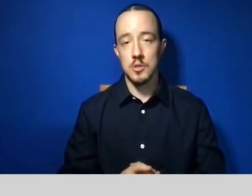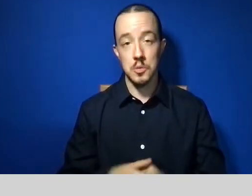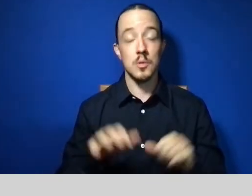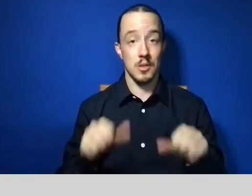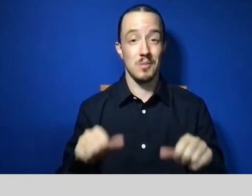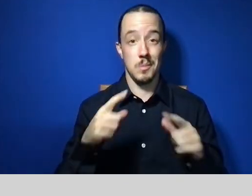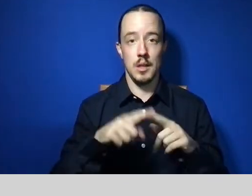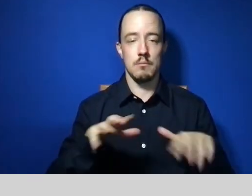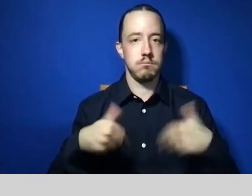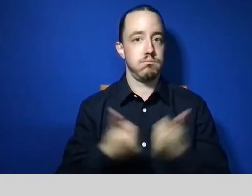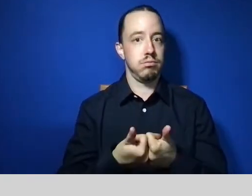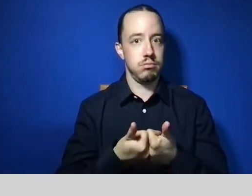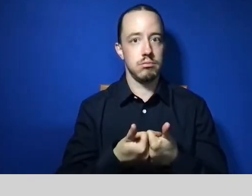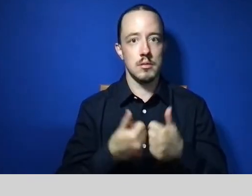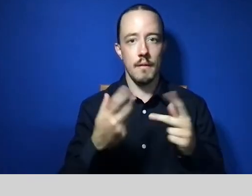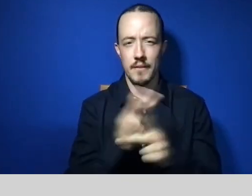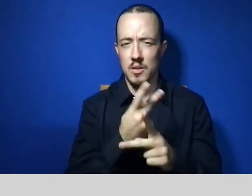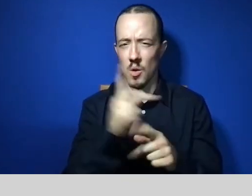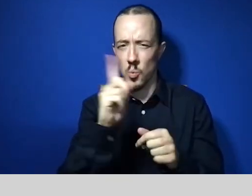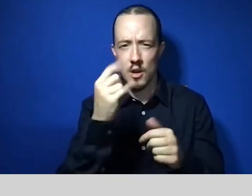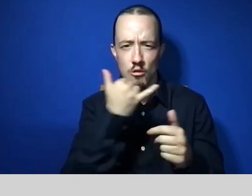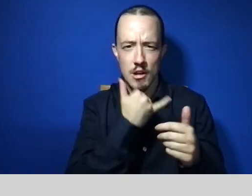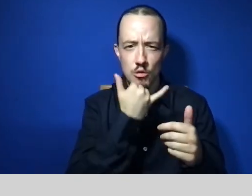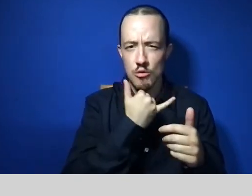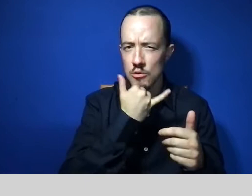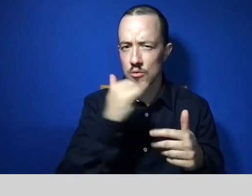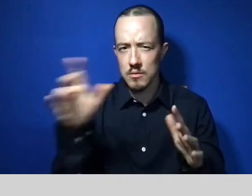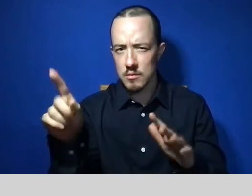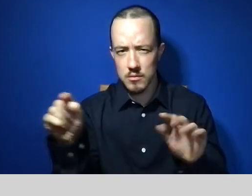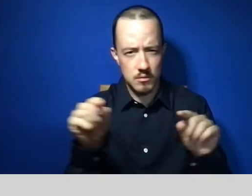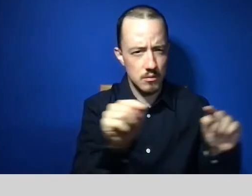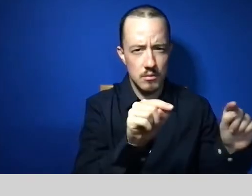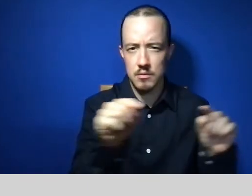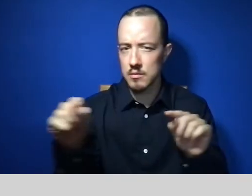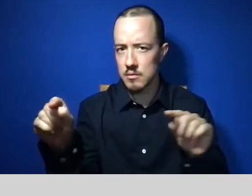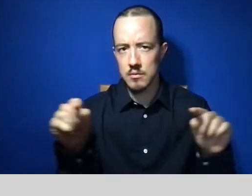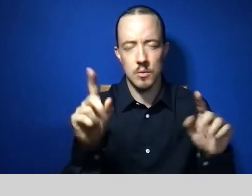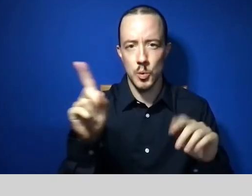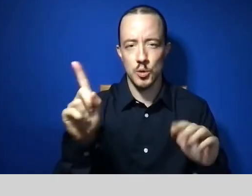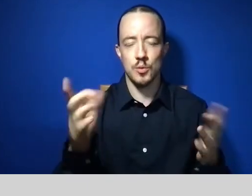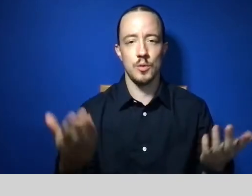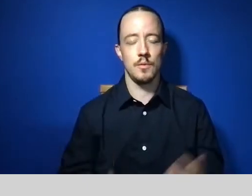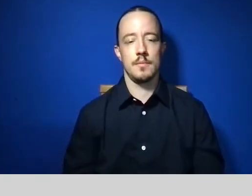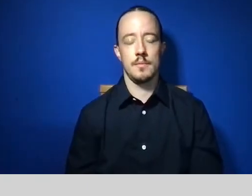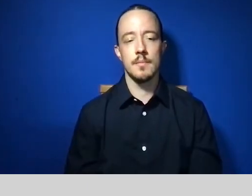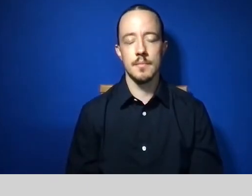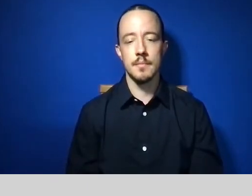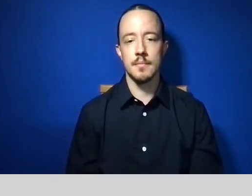And so it can be rather difficult to debug, especially if it's something that we're not necessarily familiar with.